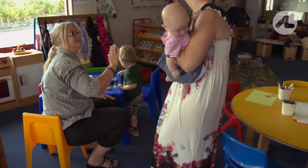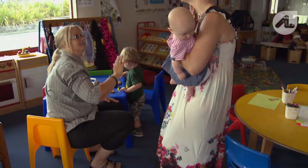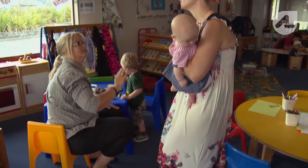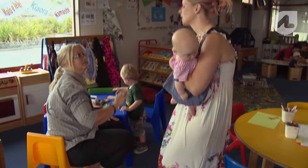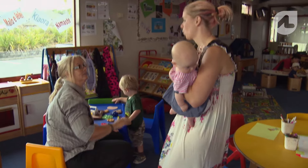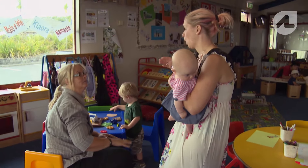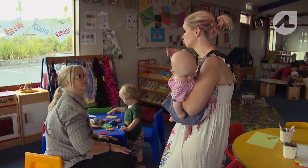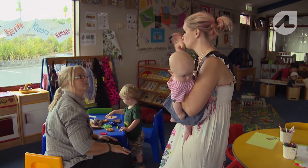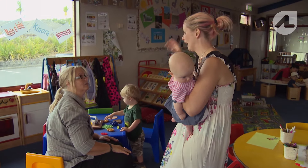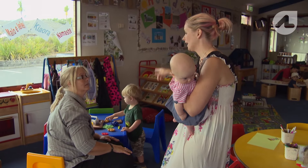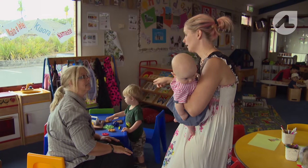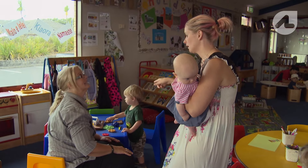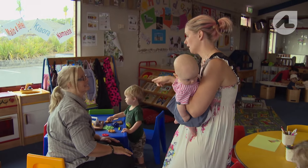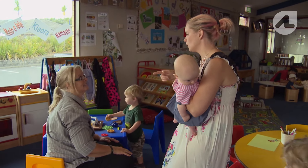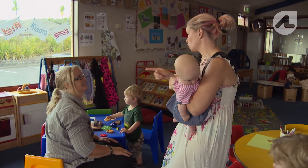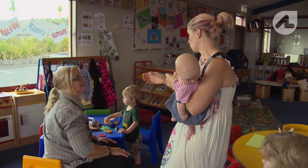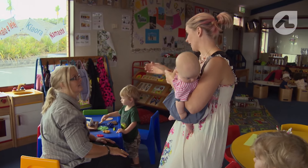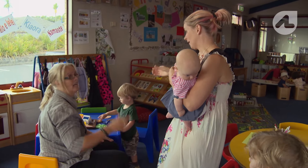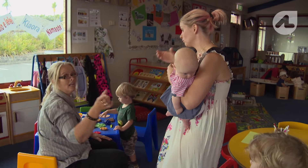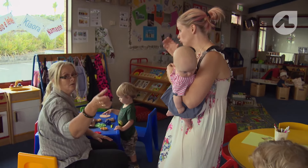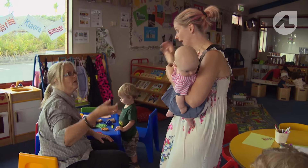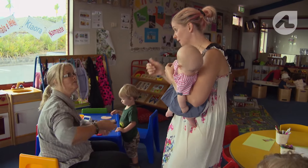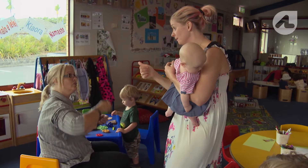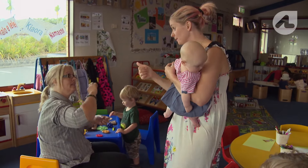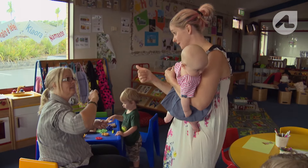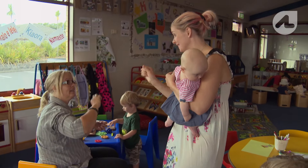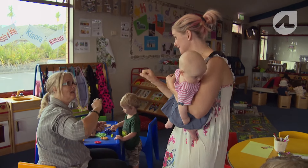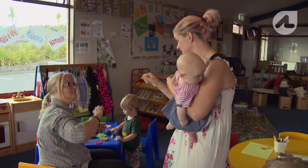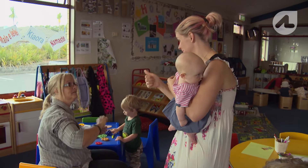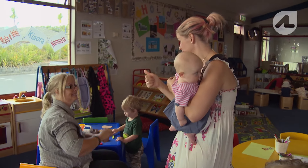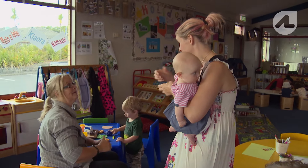Excuse me, he needs a drink now. Can you give him a drink? Yeah. He'll have a drink out of the cup.